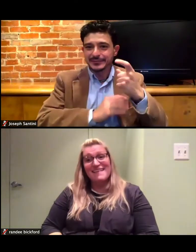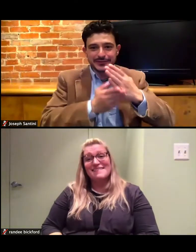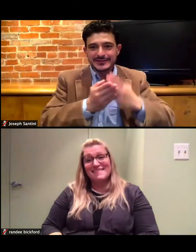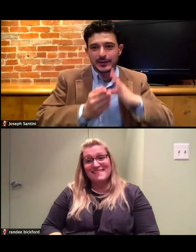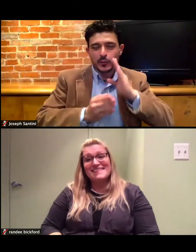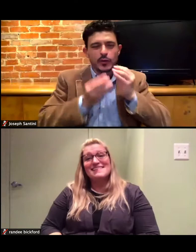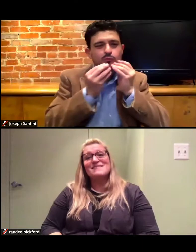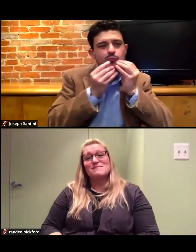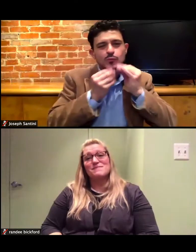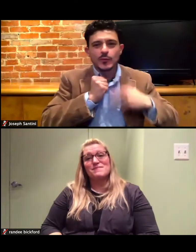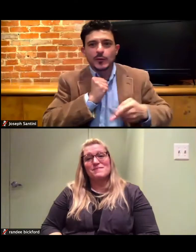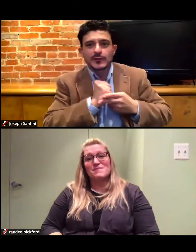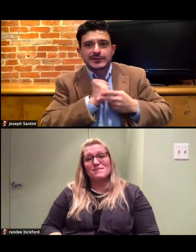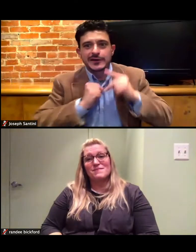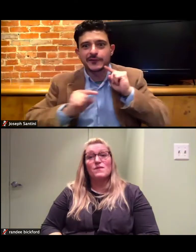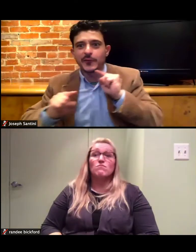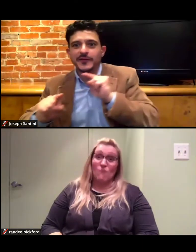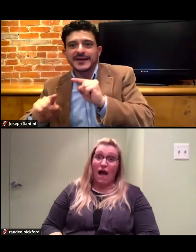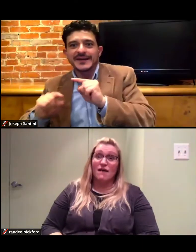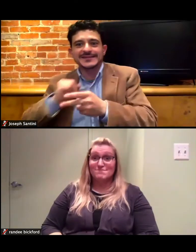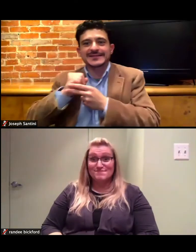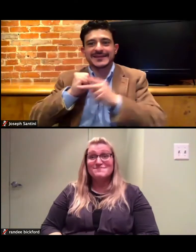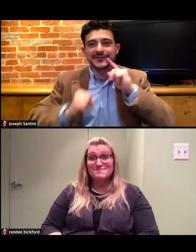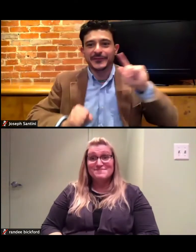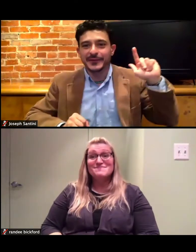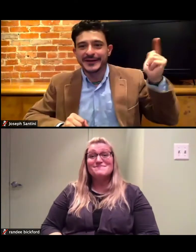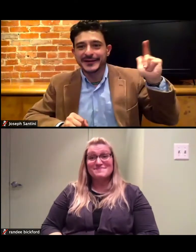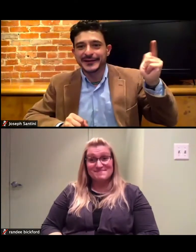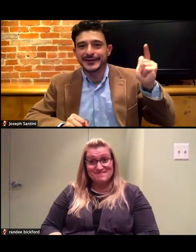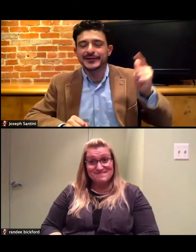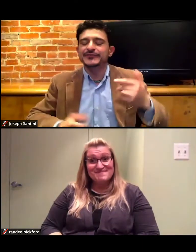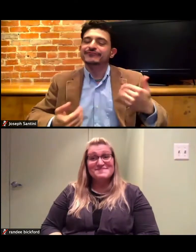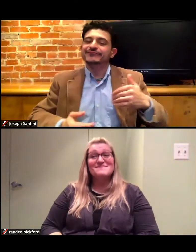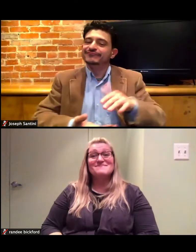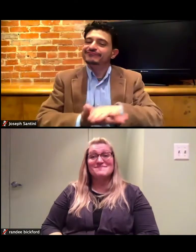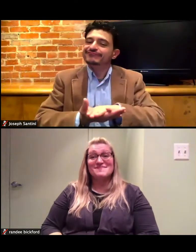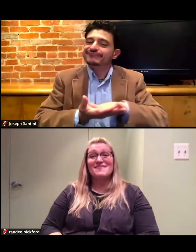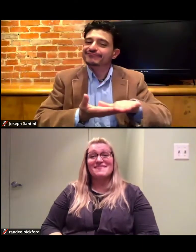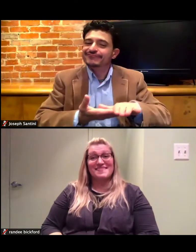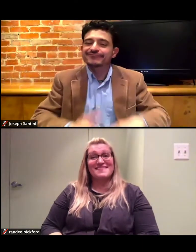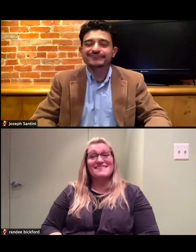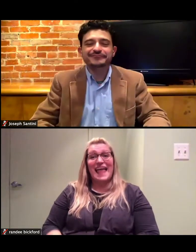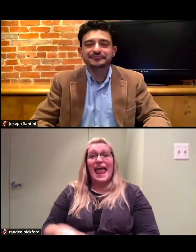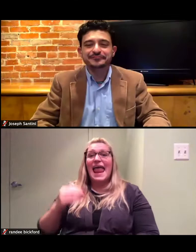They learn savings skills because they learn whether or not they wanna buy something